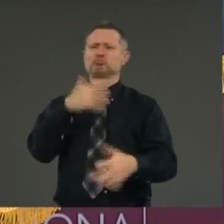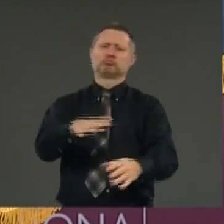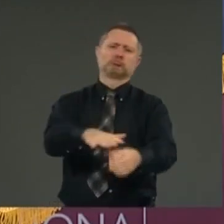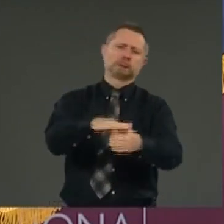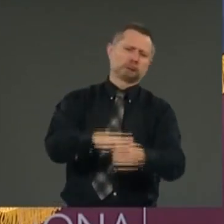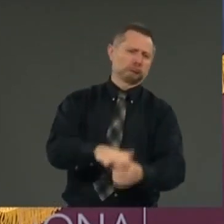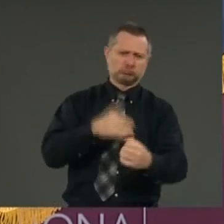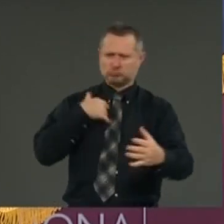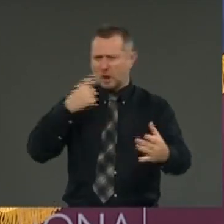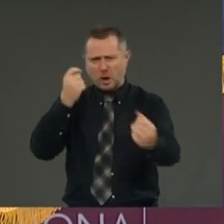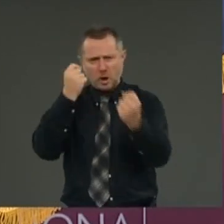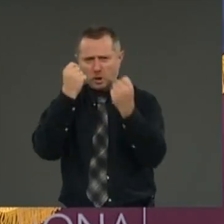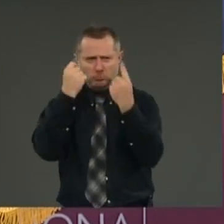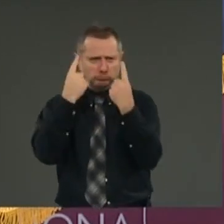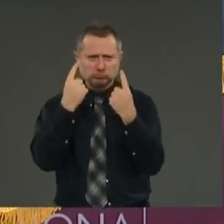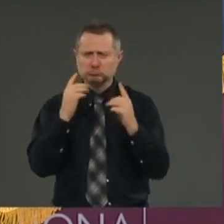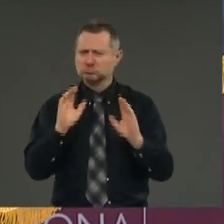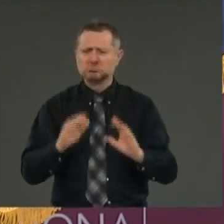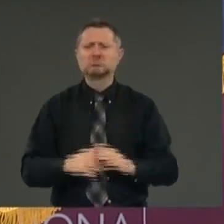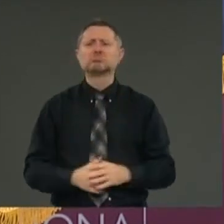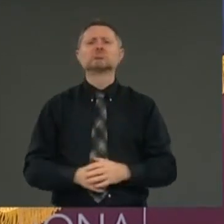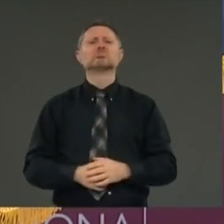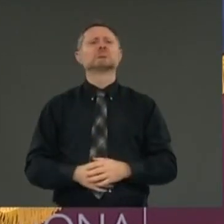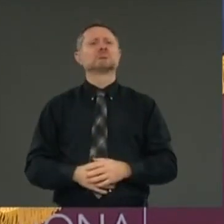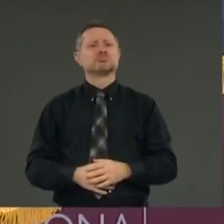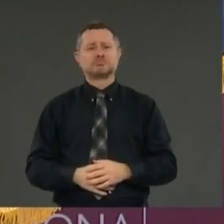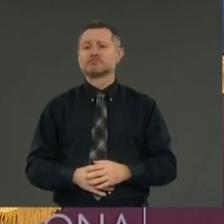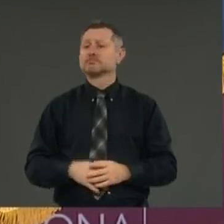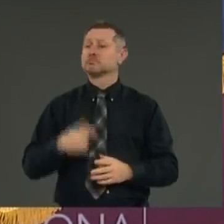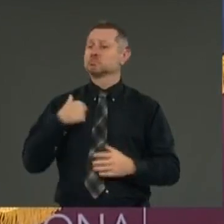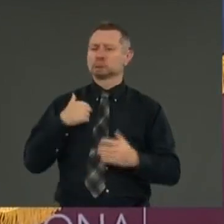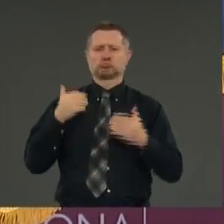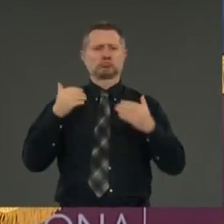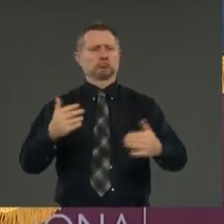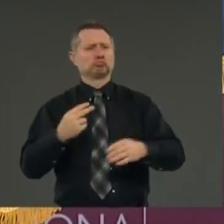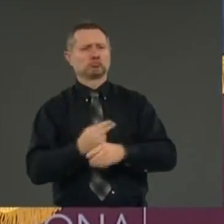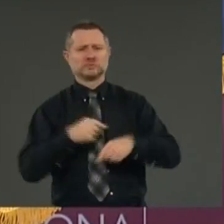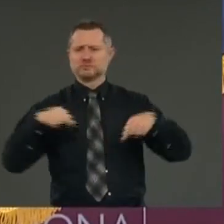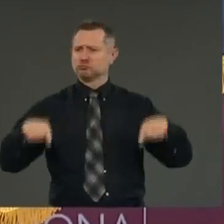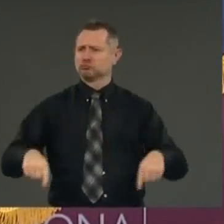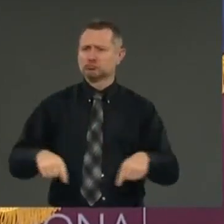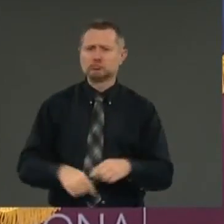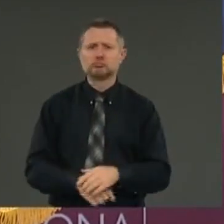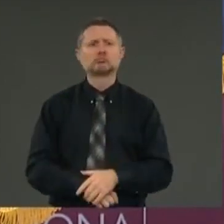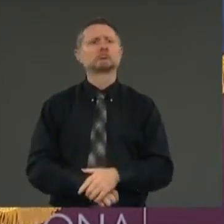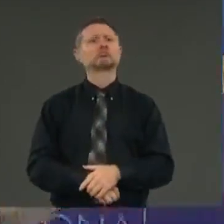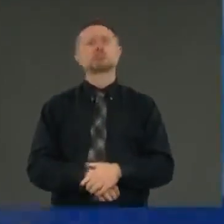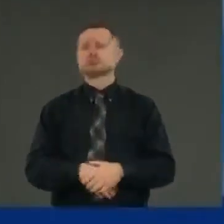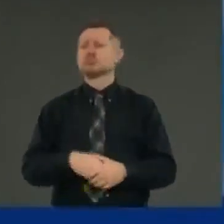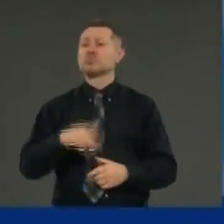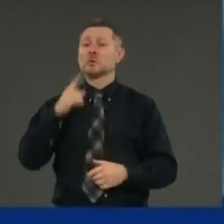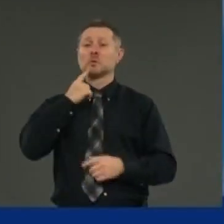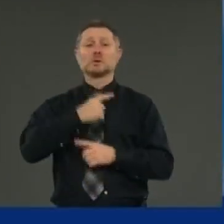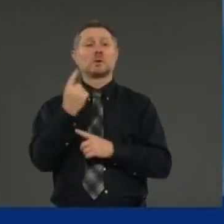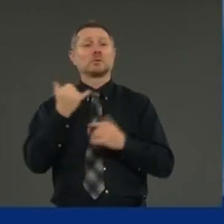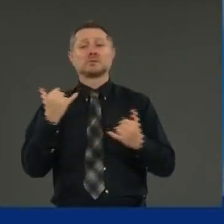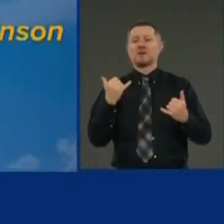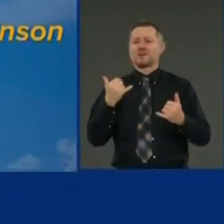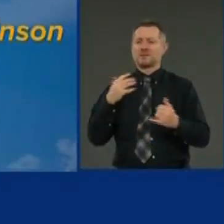THANK YOU FOR HAVING US HERE TODAY. I KNOW IT'S A BUSY DAY AND STRESSFUL DAY ON MANY LEVELS BUT